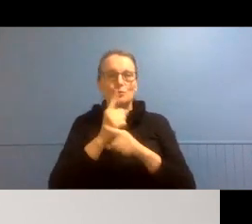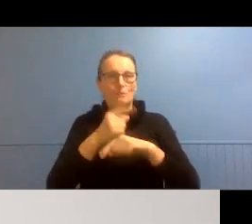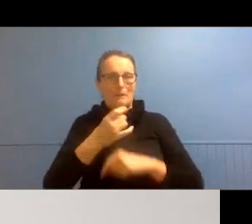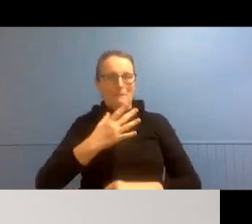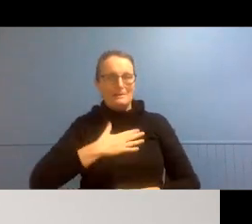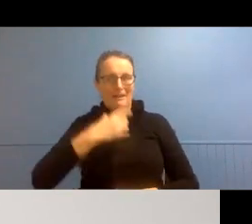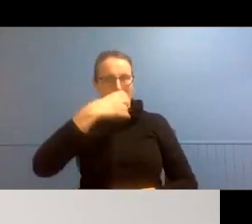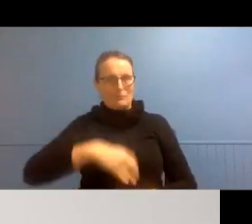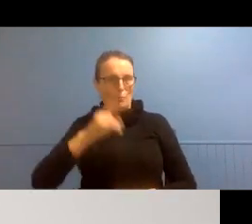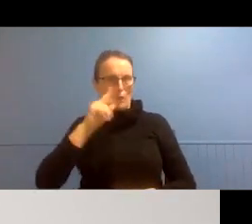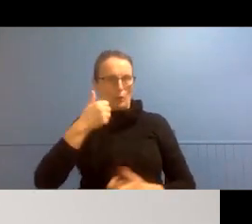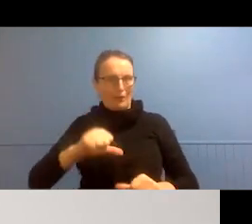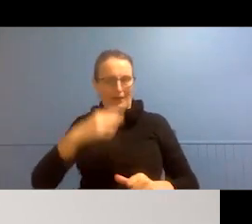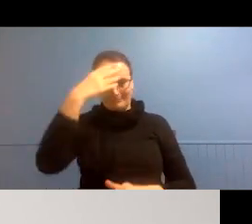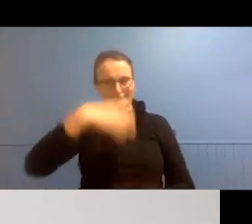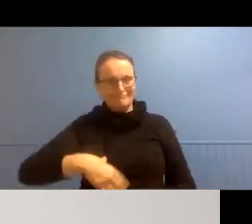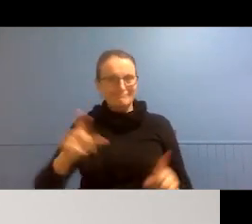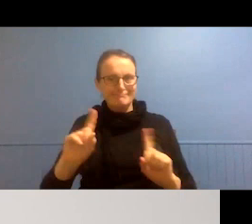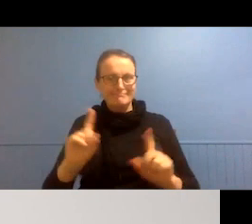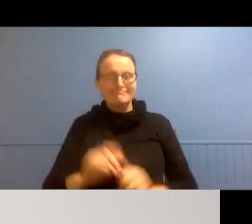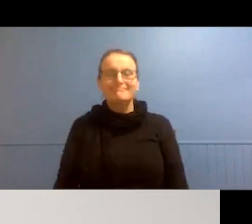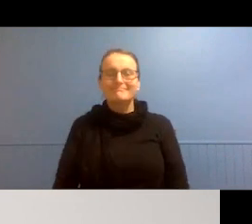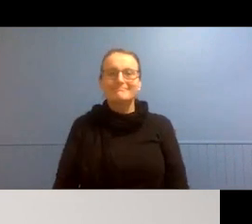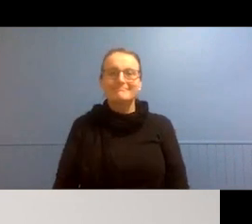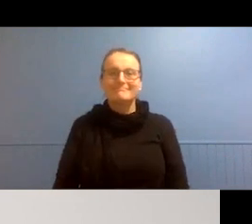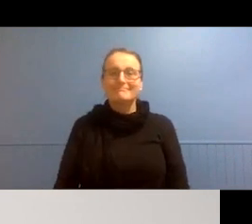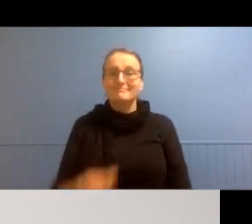I look like. I am, um...